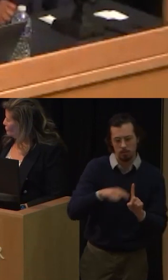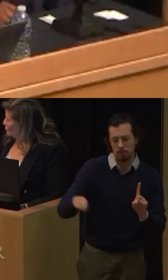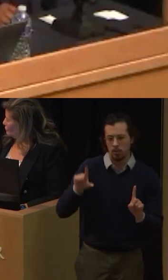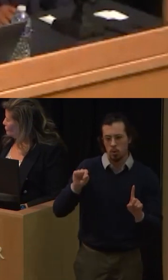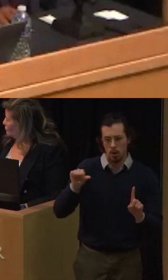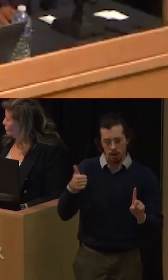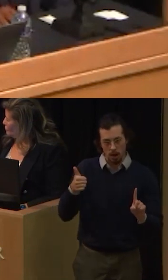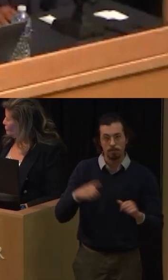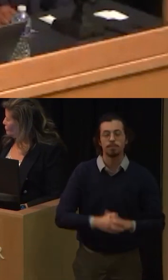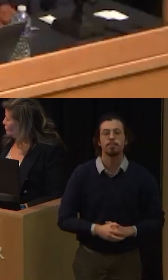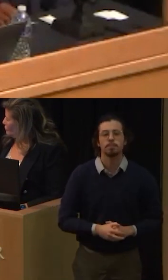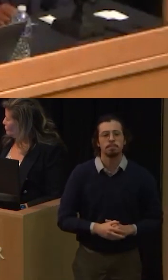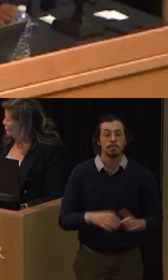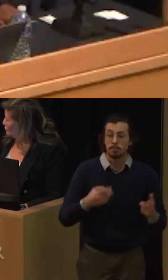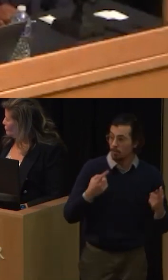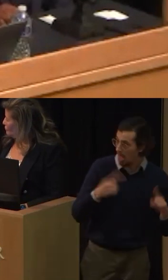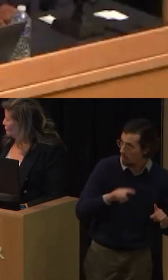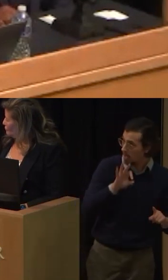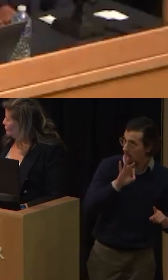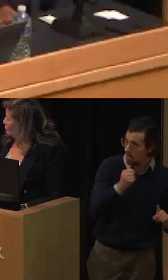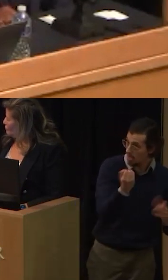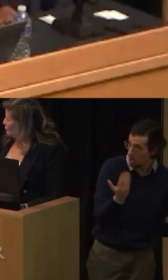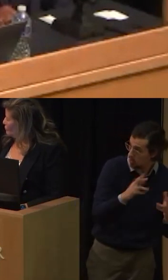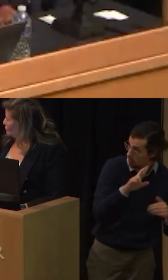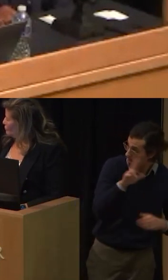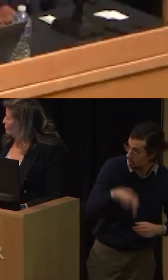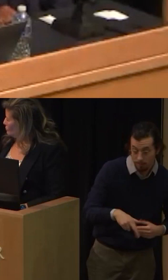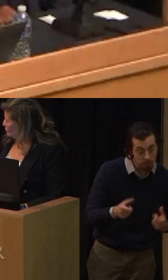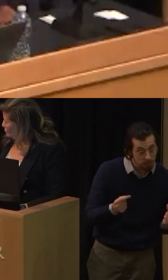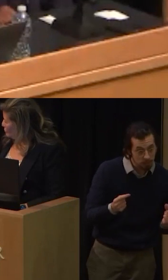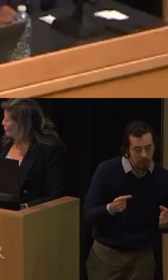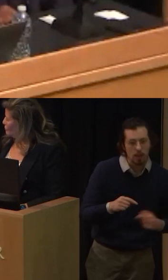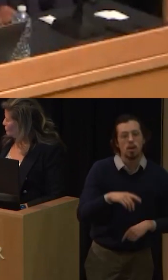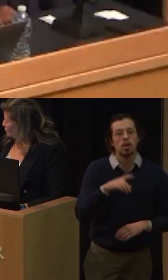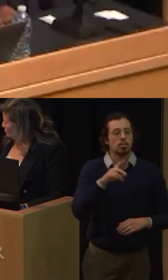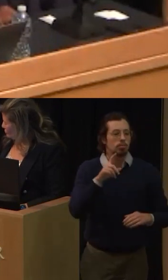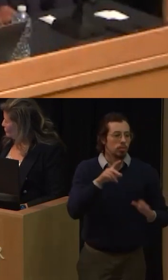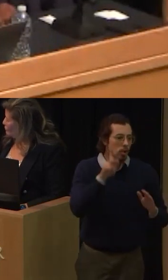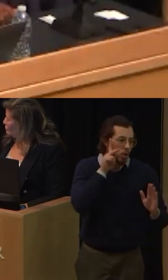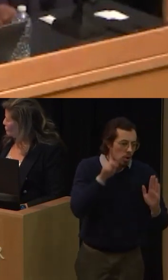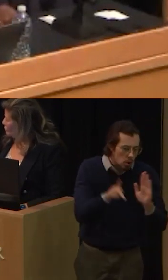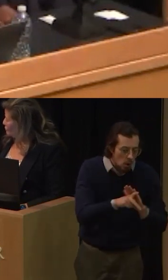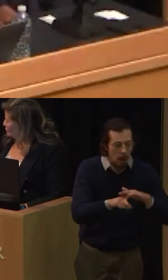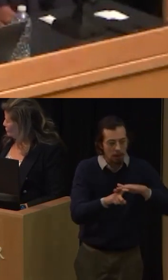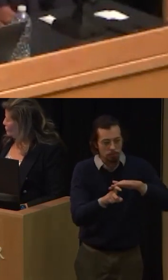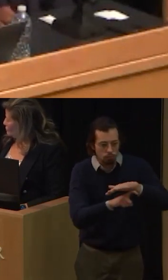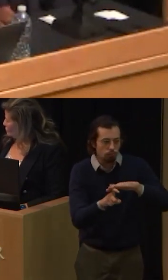what was happening in Rochester in the late '90s, for those history buffs out there, Rochester, Xerox, and Kodak were deteriorating.